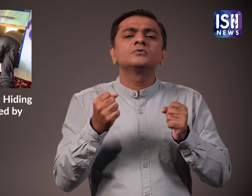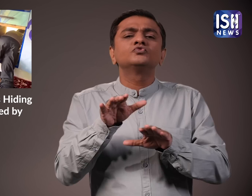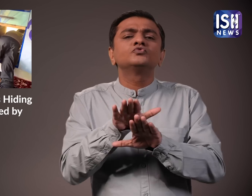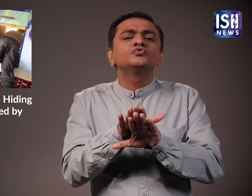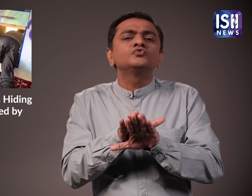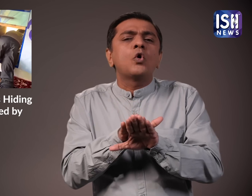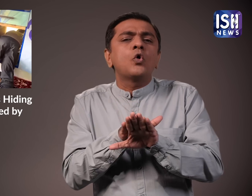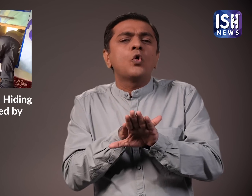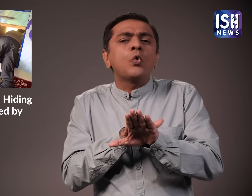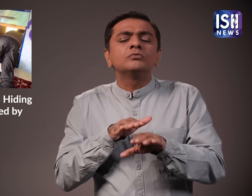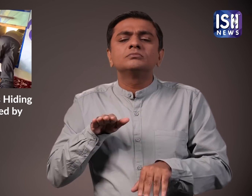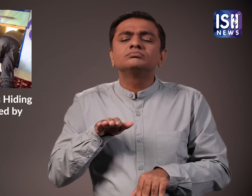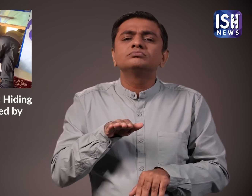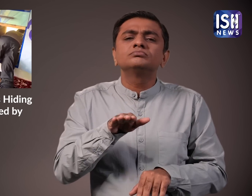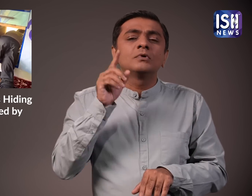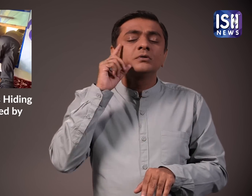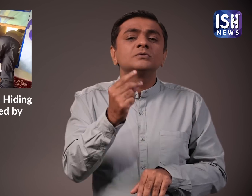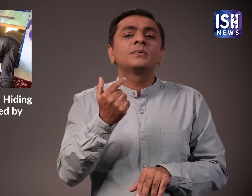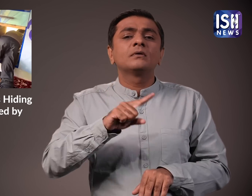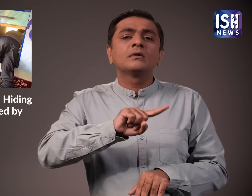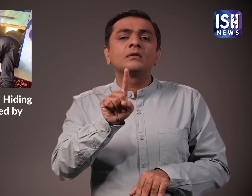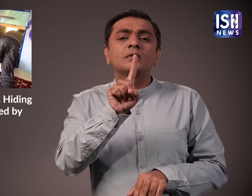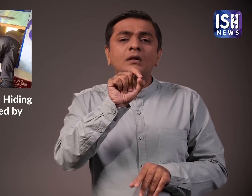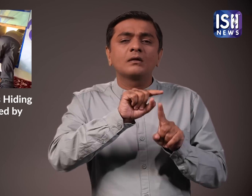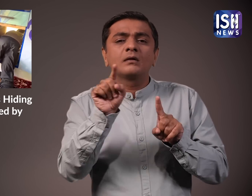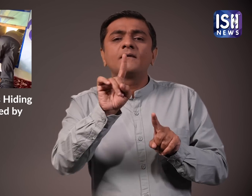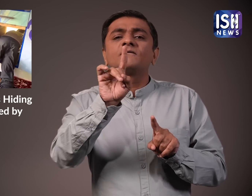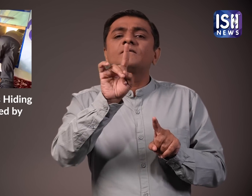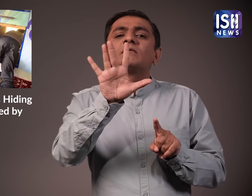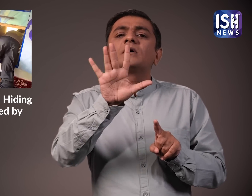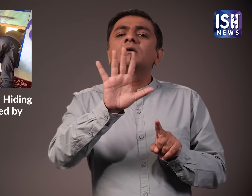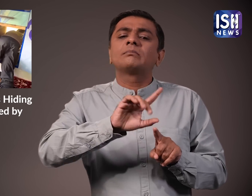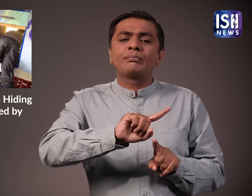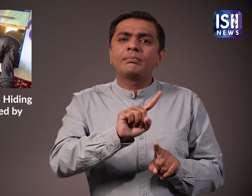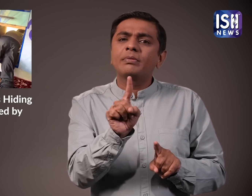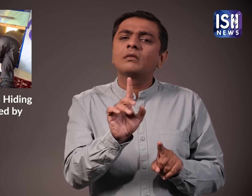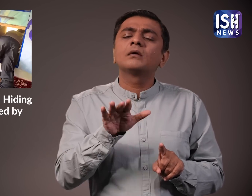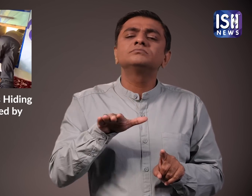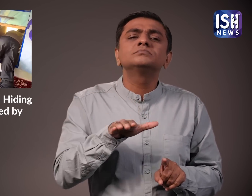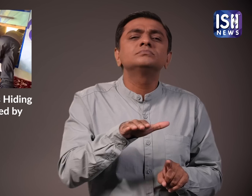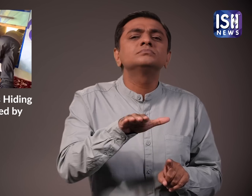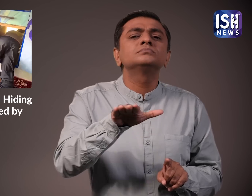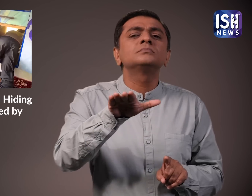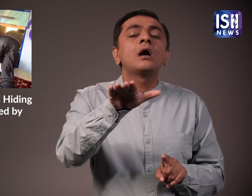limiting vehicle speeds to 10-15 kilometers per hour.